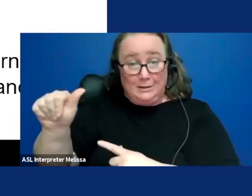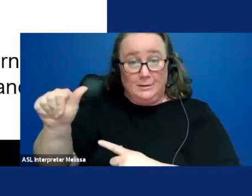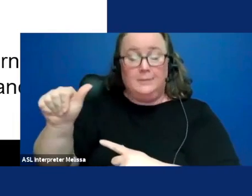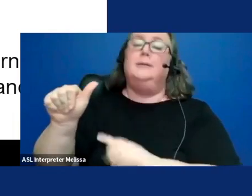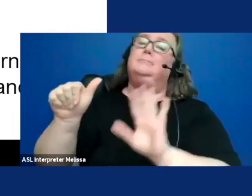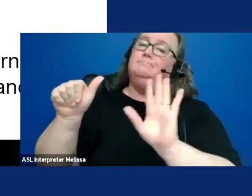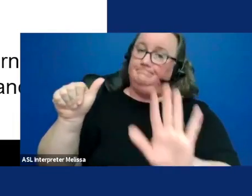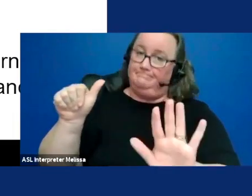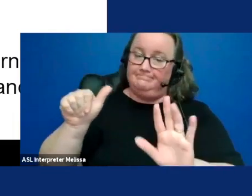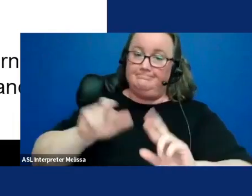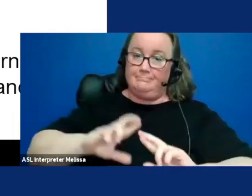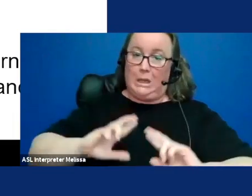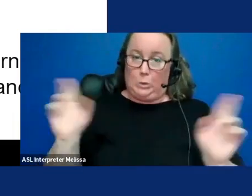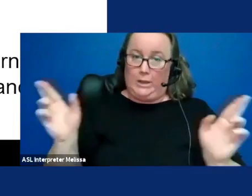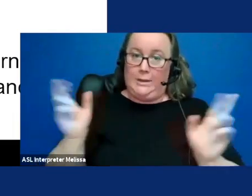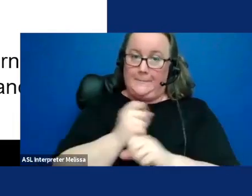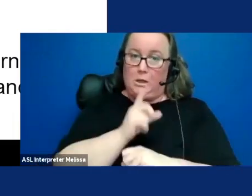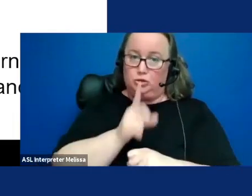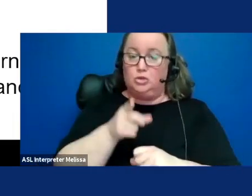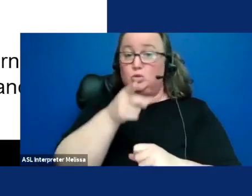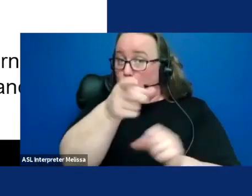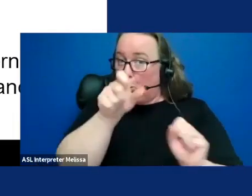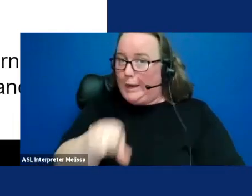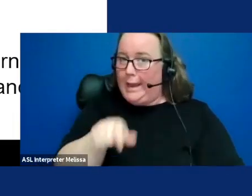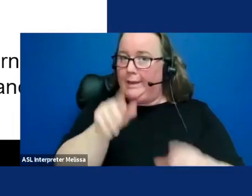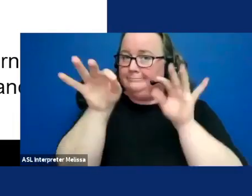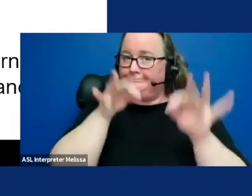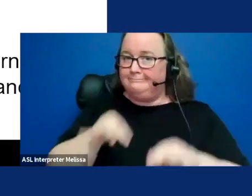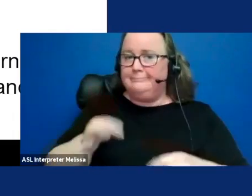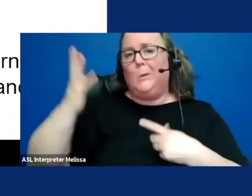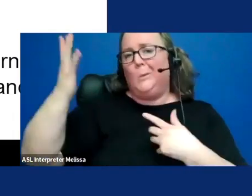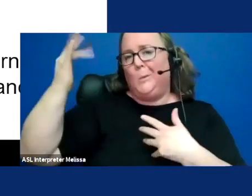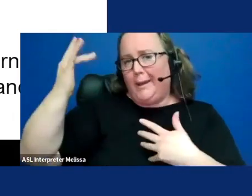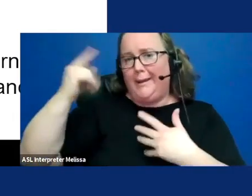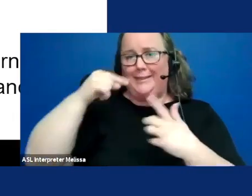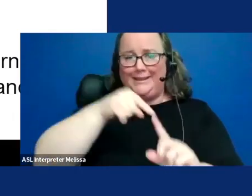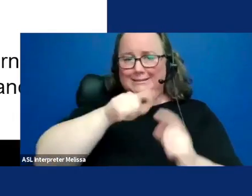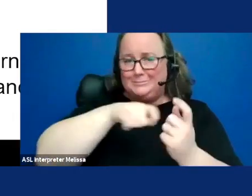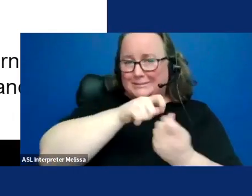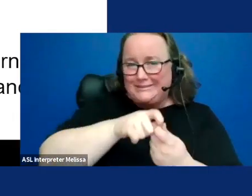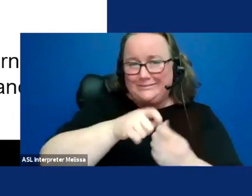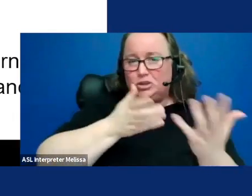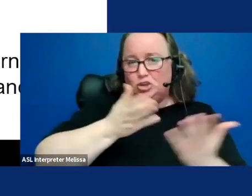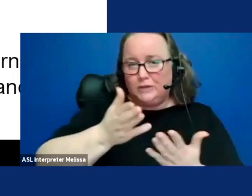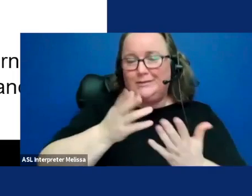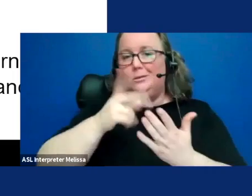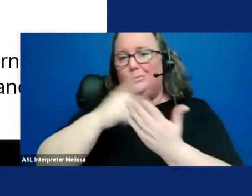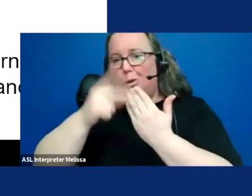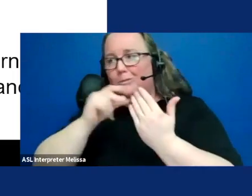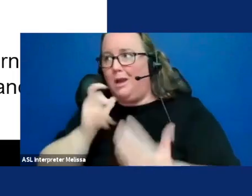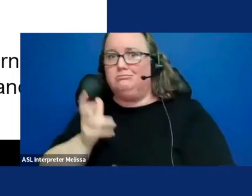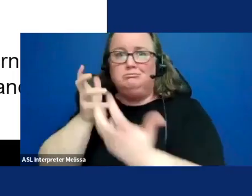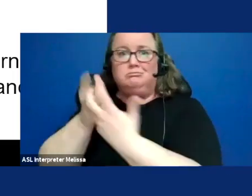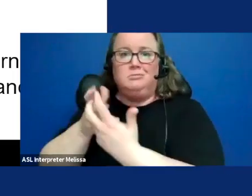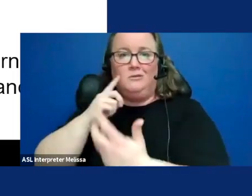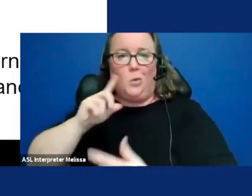is to describe specifically why a certain service or program is not tailored to a parent with a disability. You know, don't just say, you know,